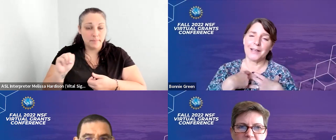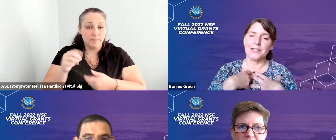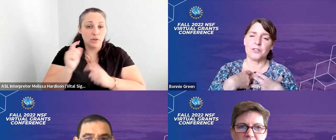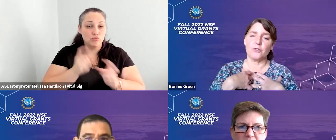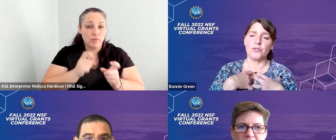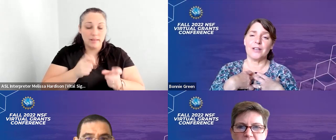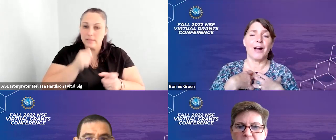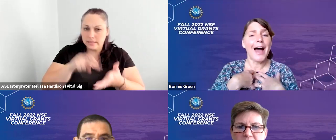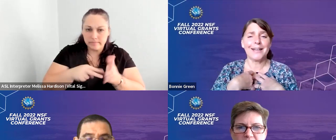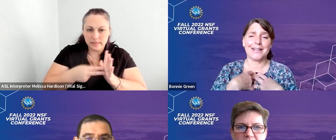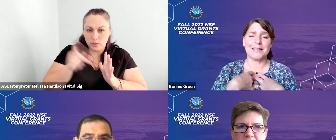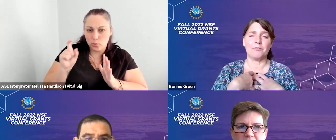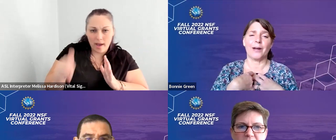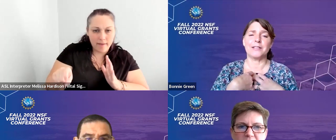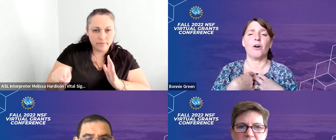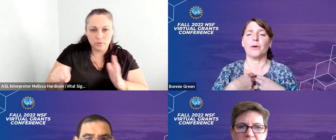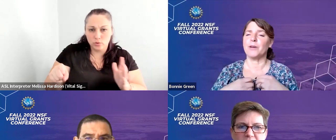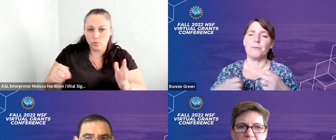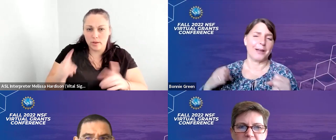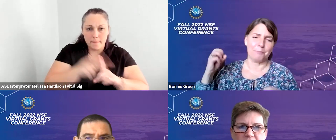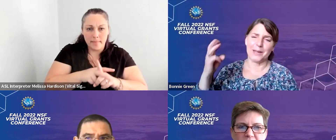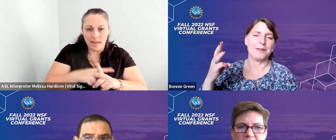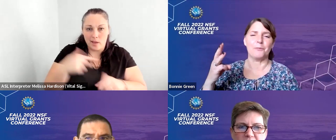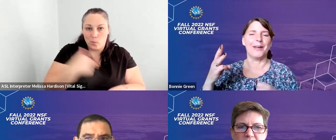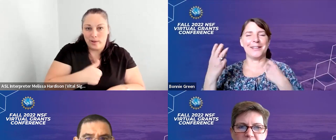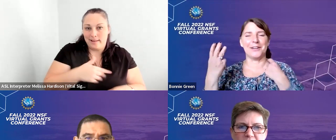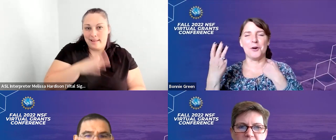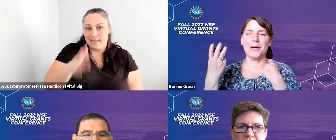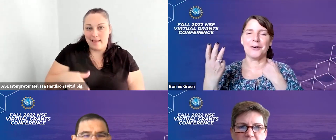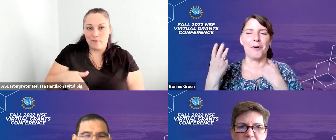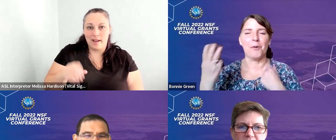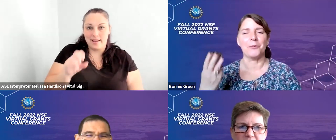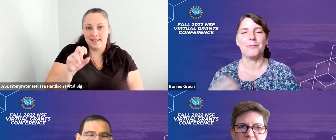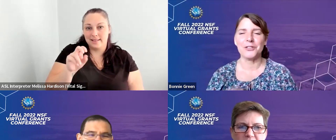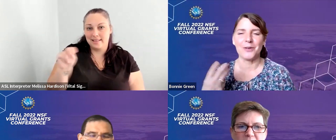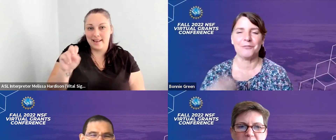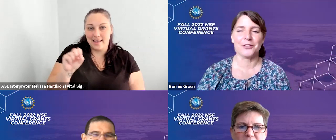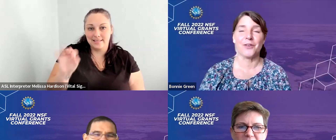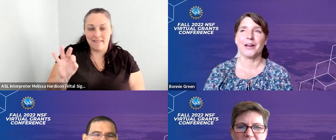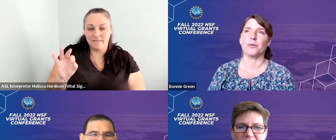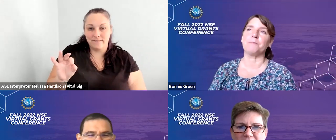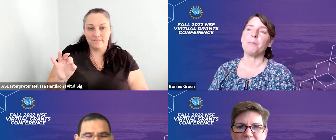My institution never had an NSF grant at all, and we went big and -- you know, go big or go home. And we went straight for the Track 3.